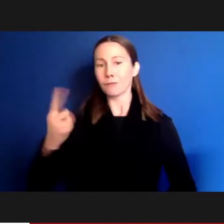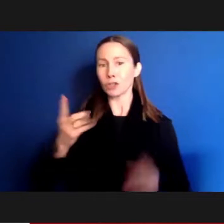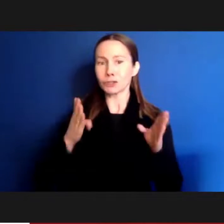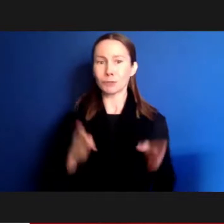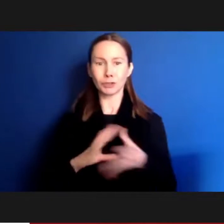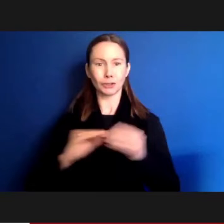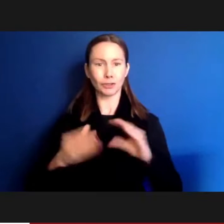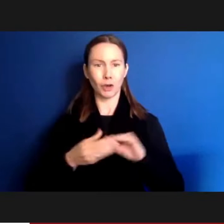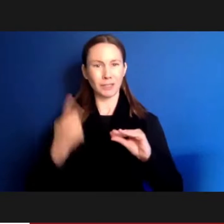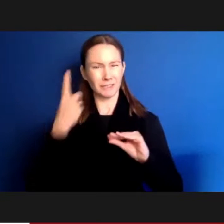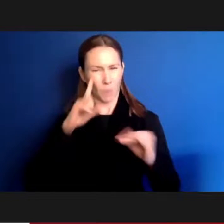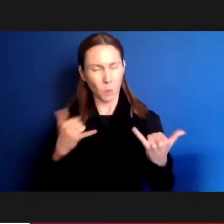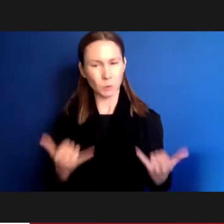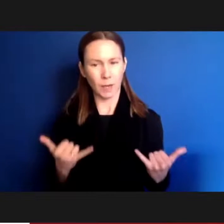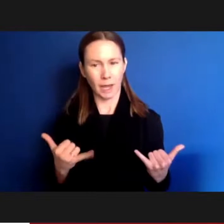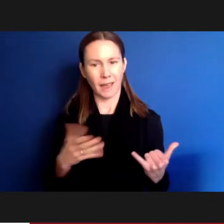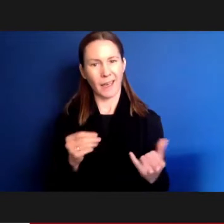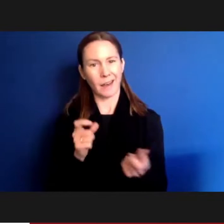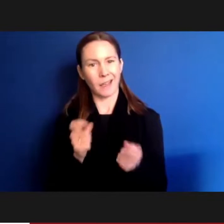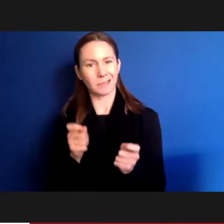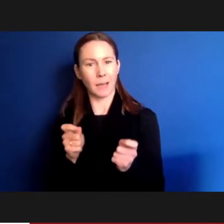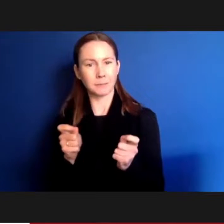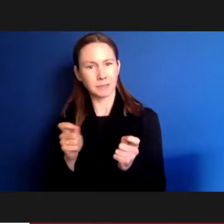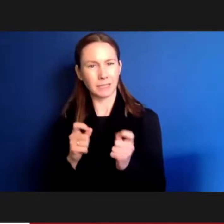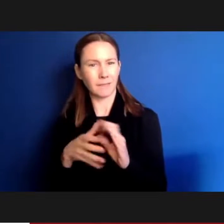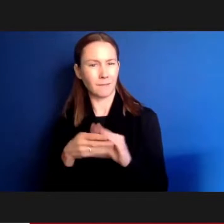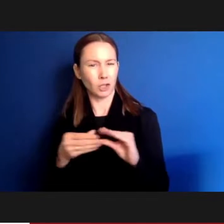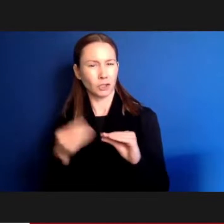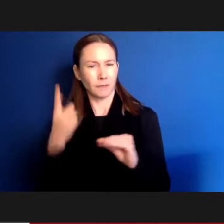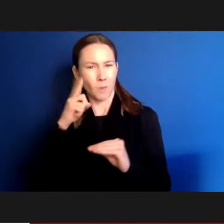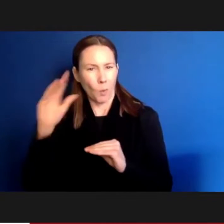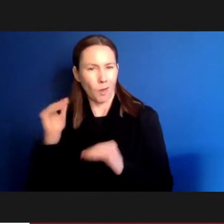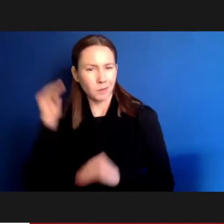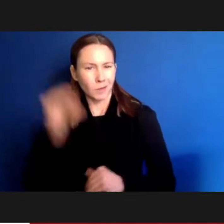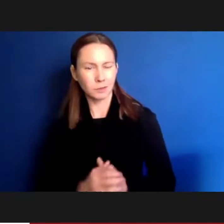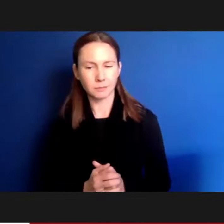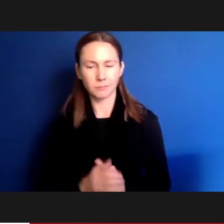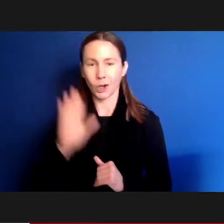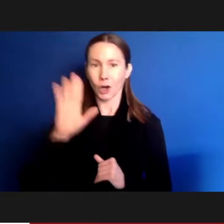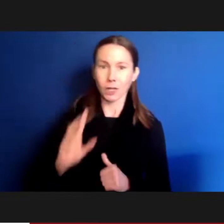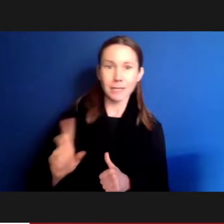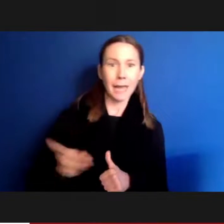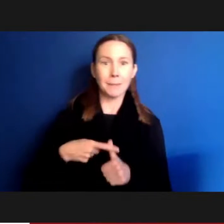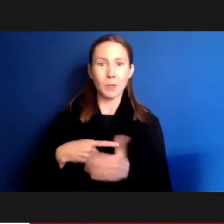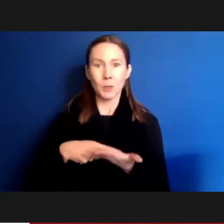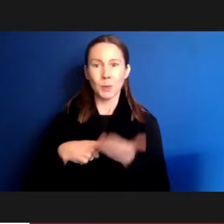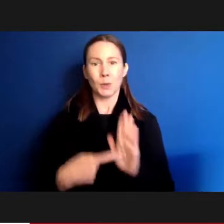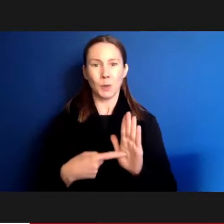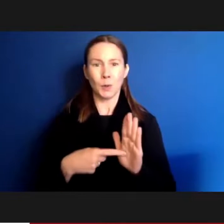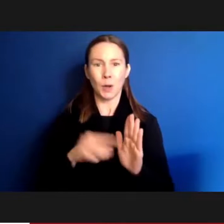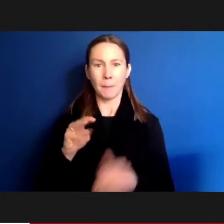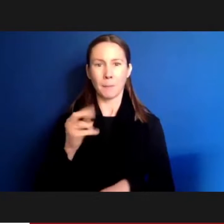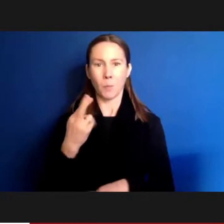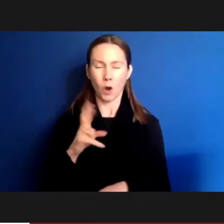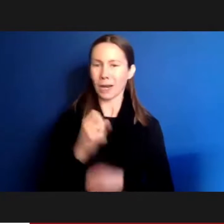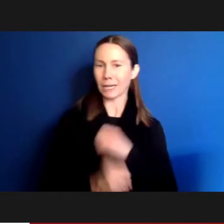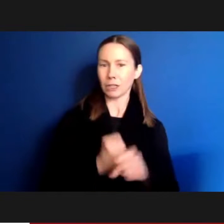an adapted version for adults. Her debut memoir “Year of the Tiger: An Activist’s Life” will